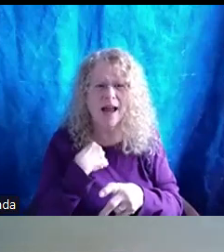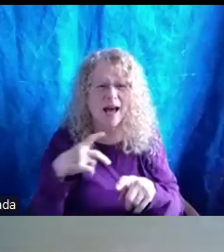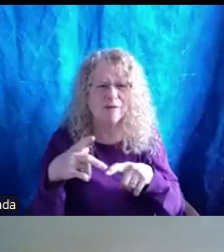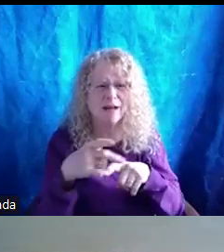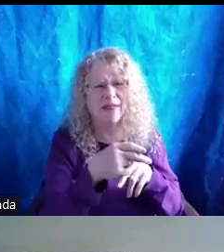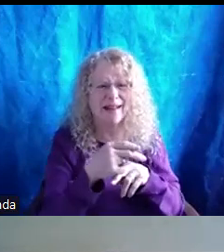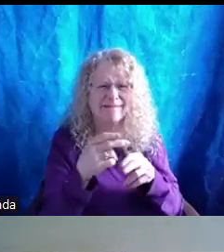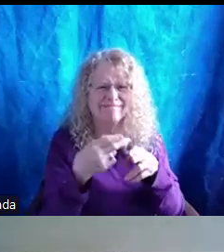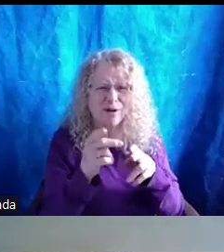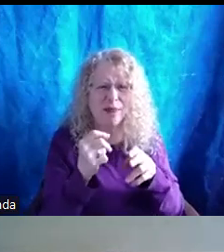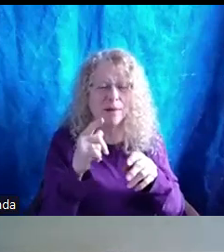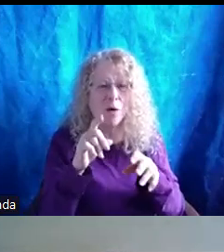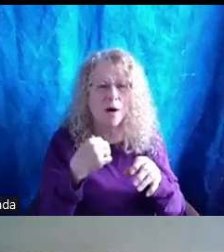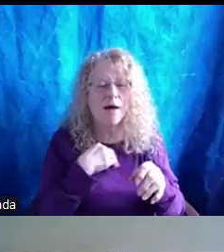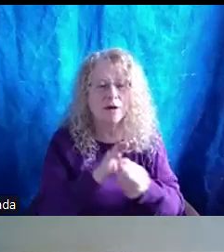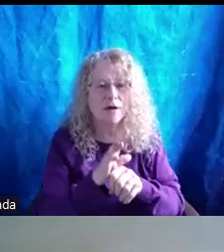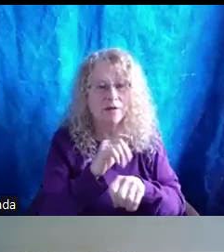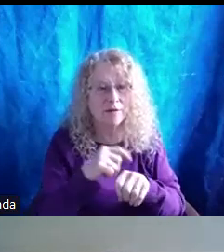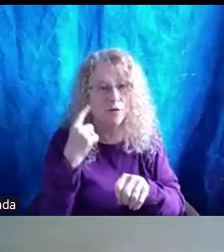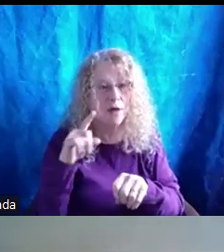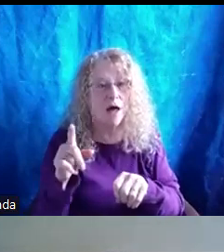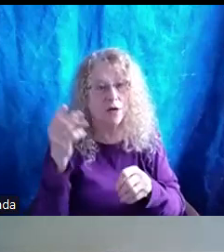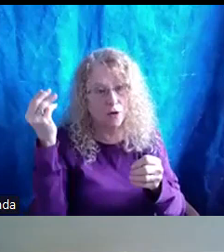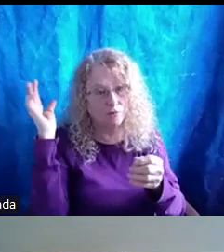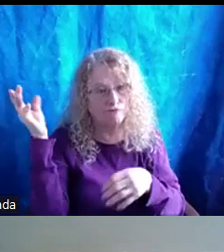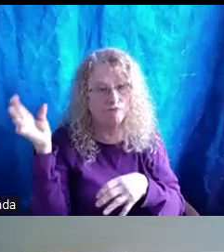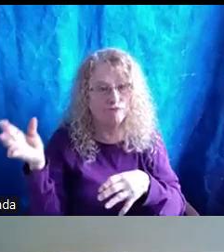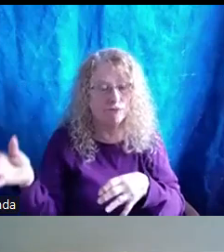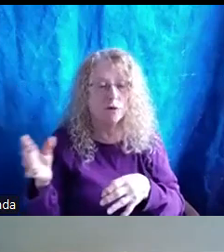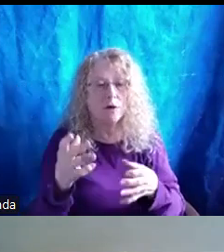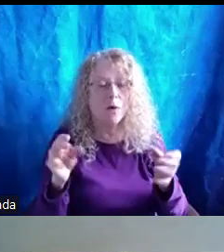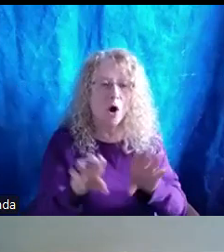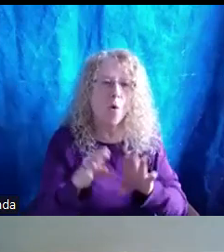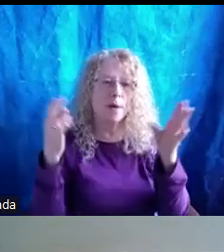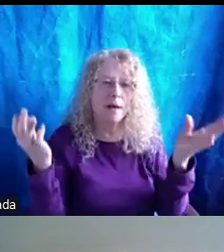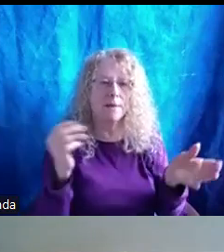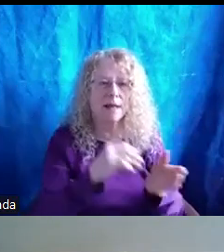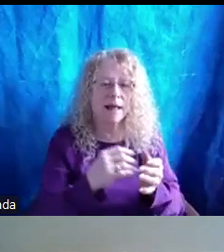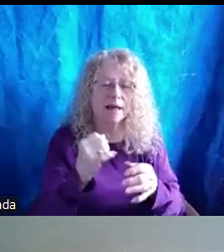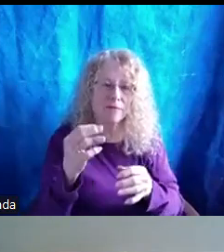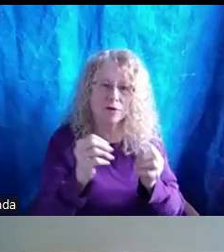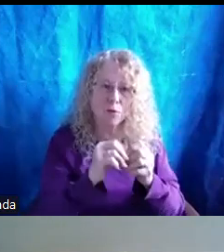WANTED TO MAKE SURE WE HAD TIME FOR THE OTHER PIECES. SO I WANT TO OPEN IT BACK UP IN CASE THERE IS MORE QUESTIONS OR THINGS THAT PEOPLE WANTED